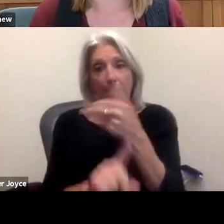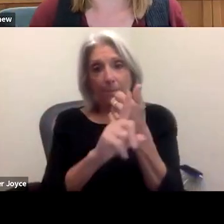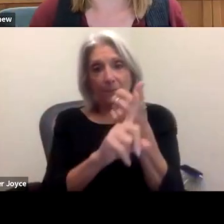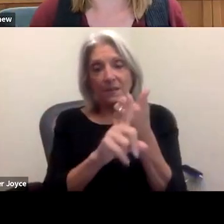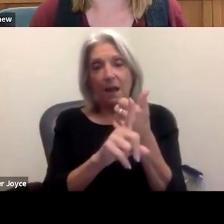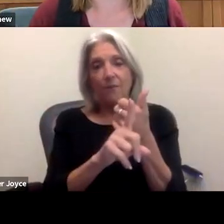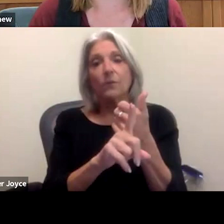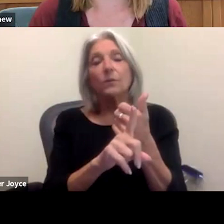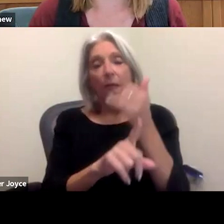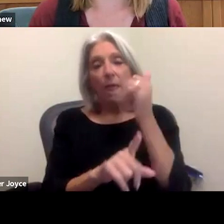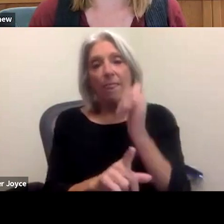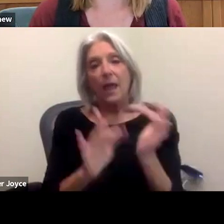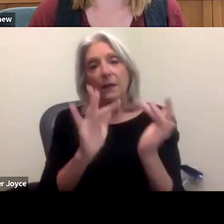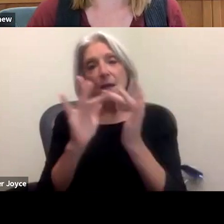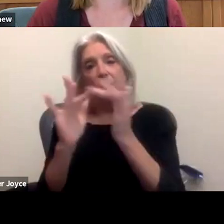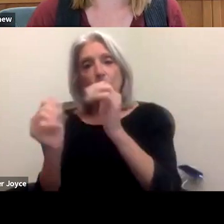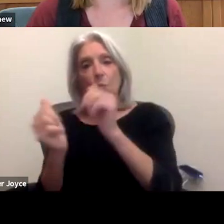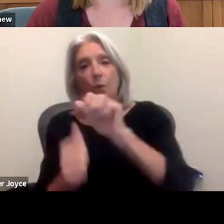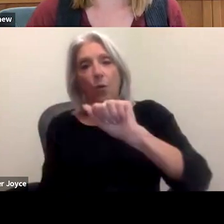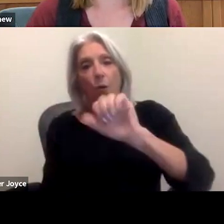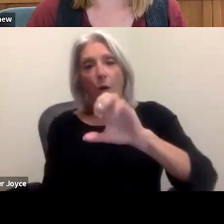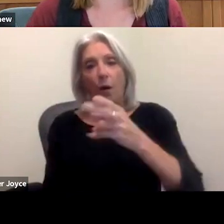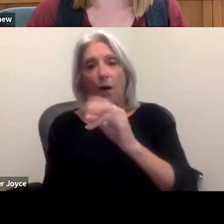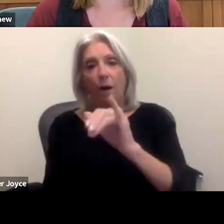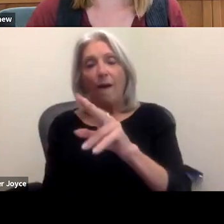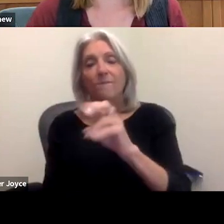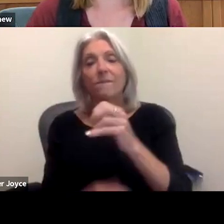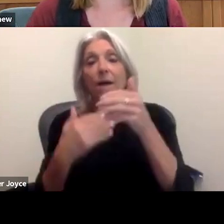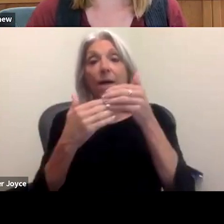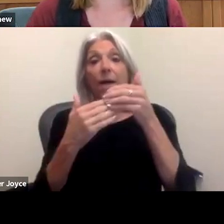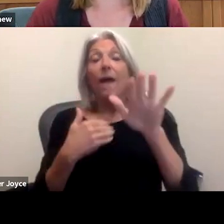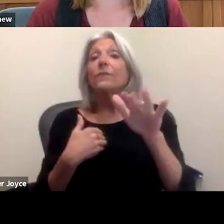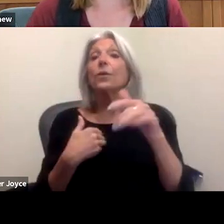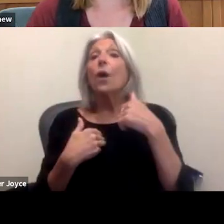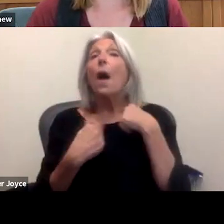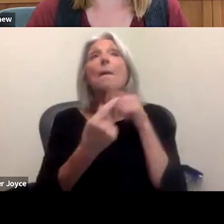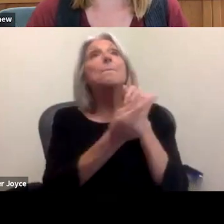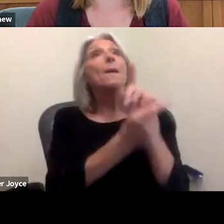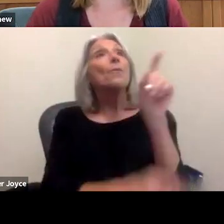with arXiv after I met her on LinkedIn, then at a conference,